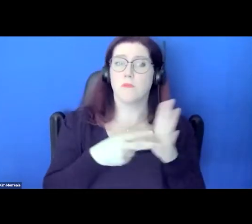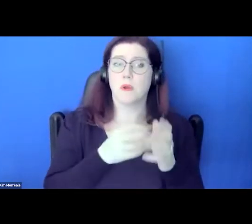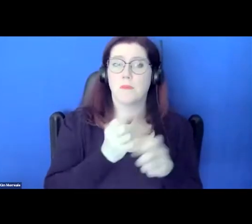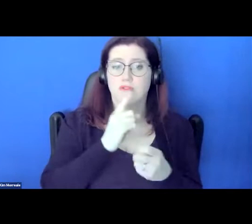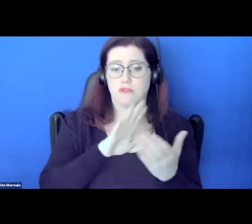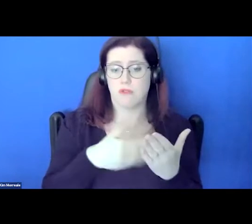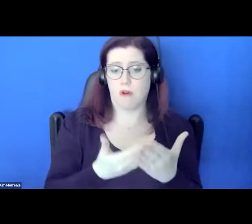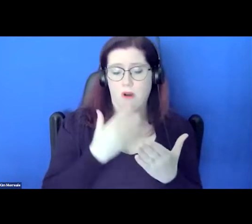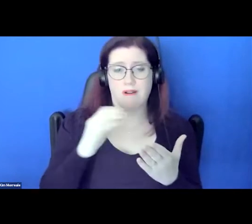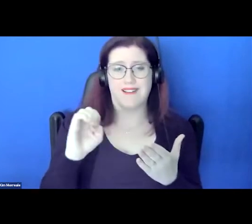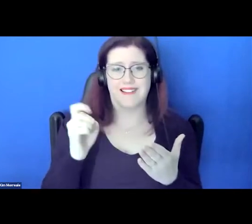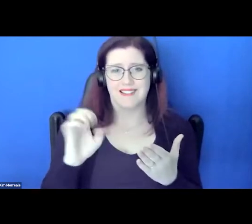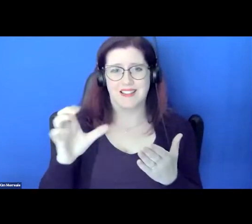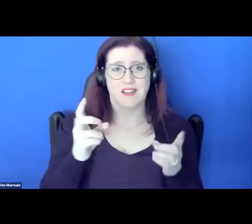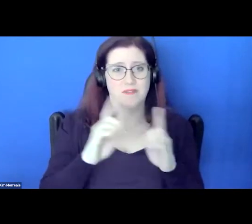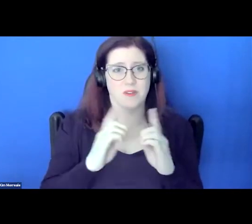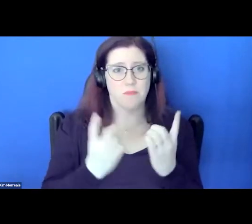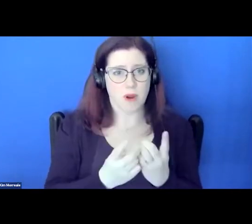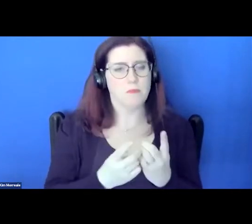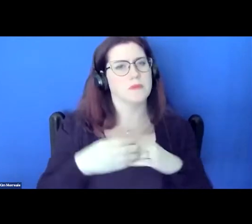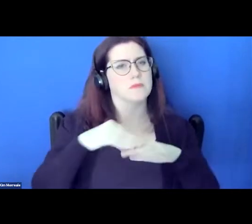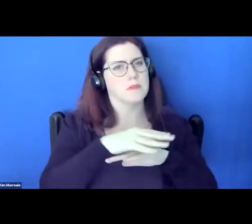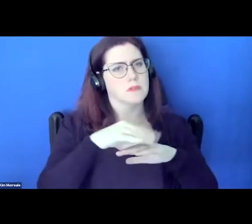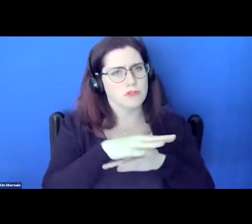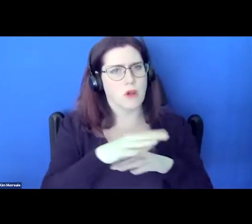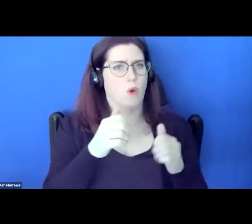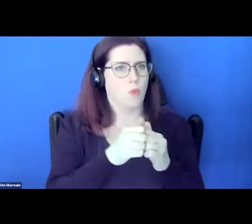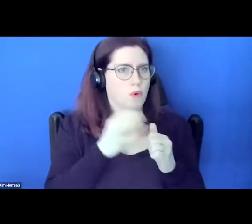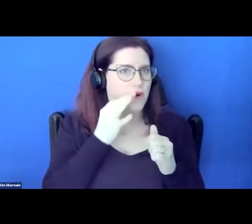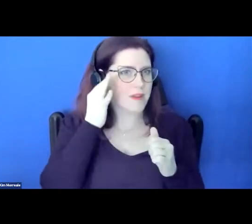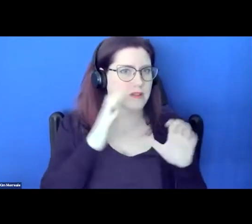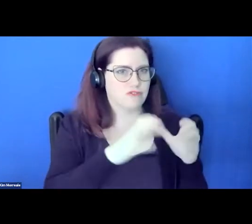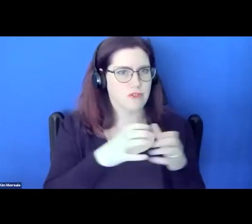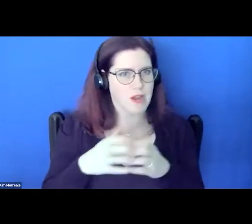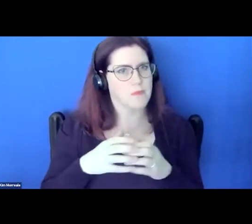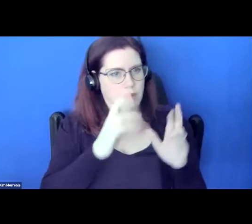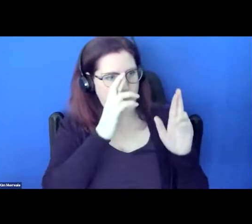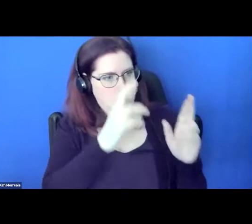and agencies consult with Indian tribes and respect tribal sovereignty as a developed policy